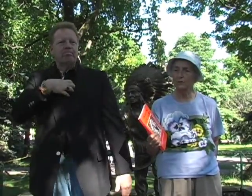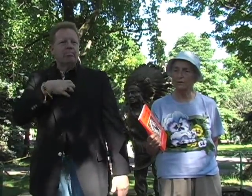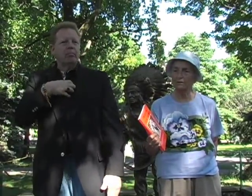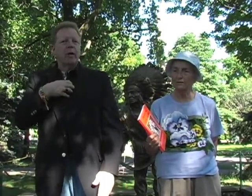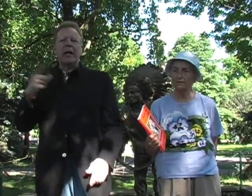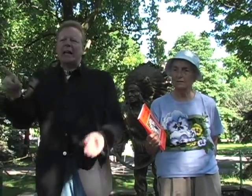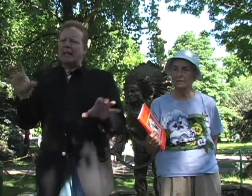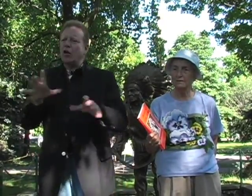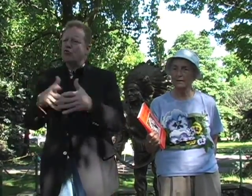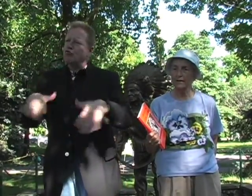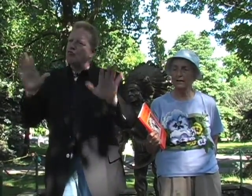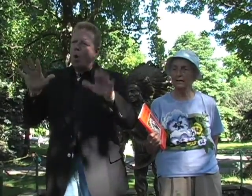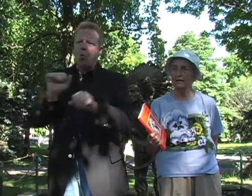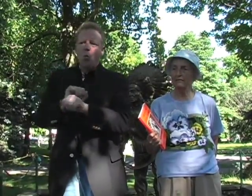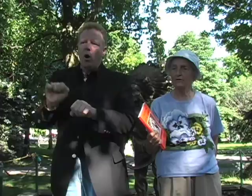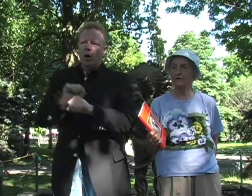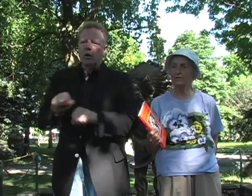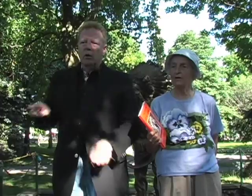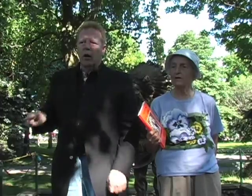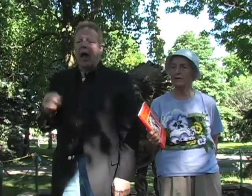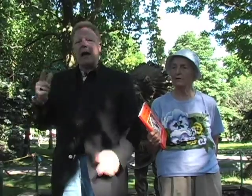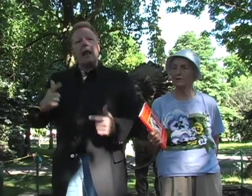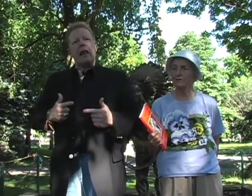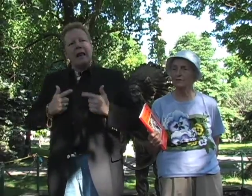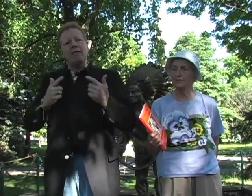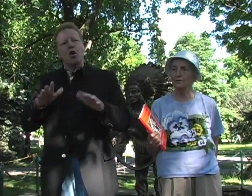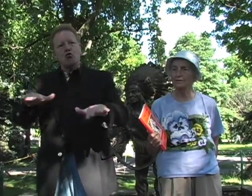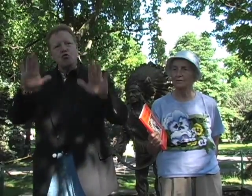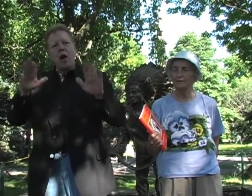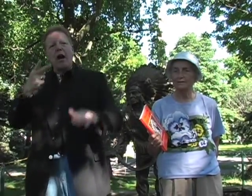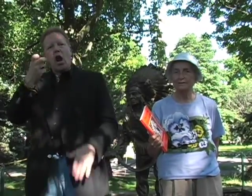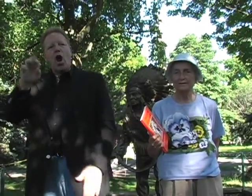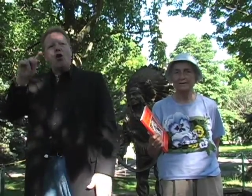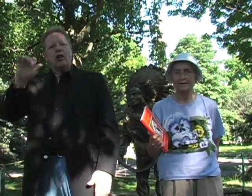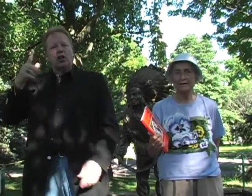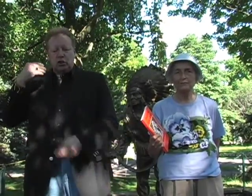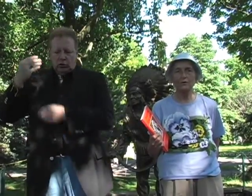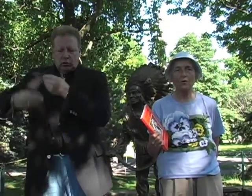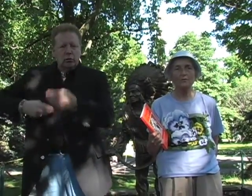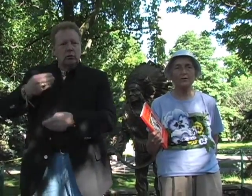He has been doing a great work and his life carried a great heritage.